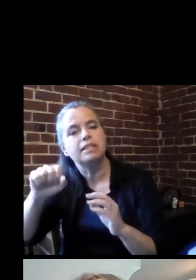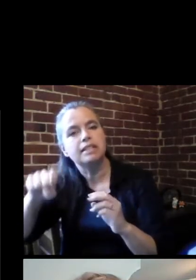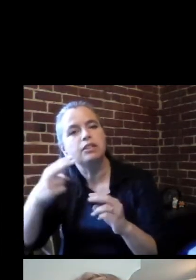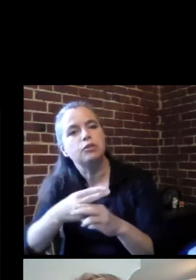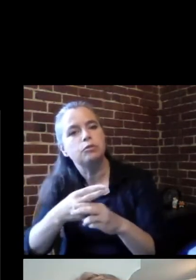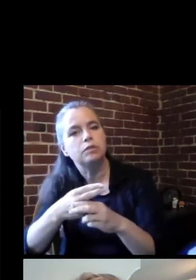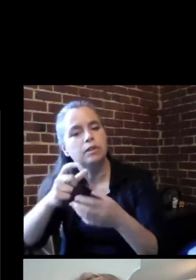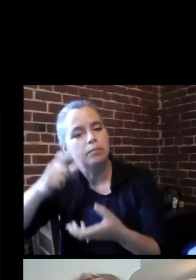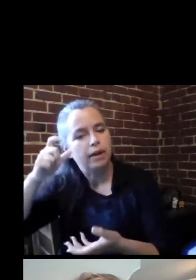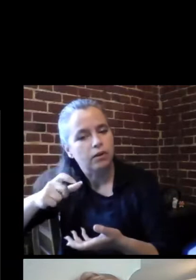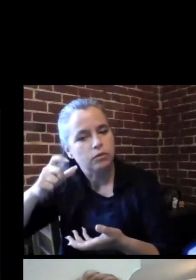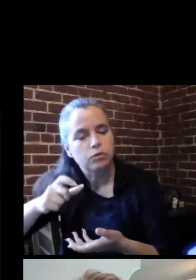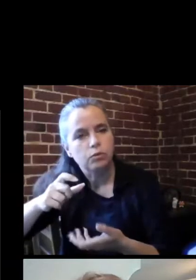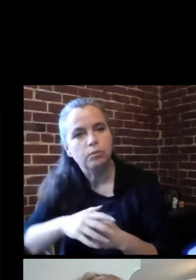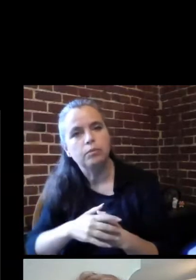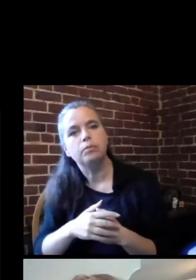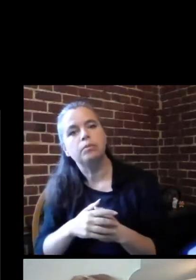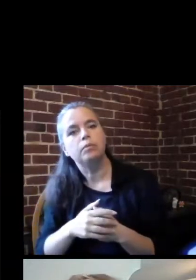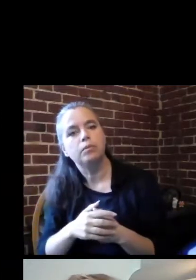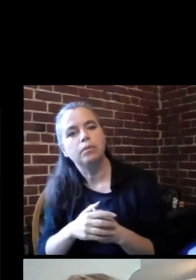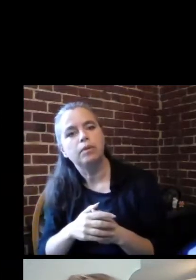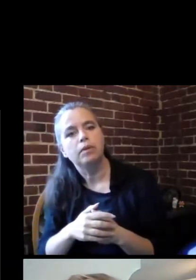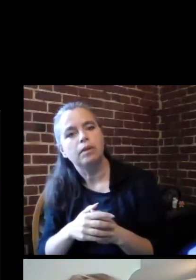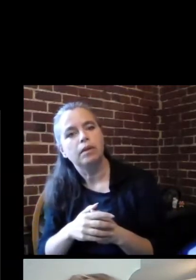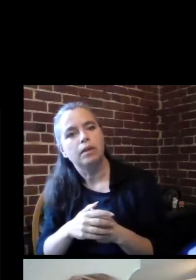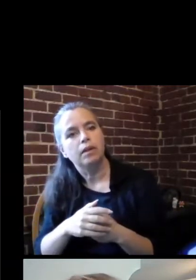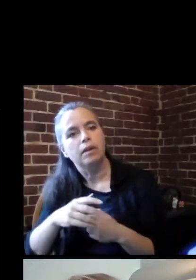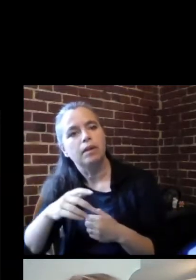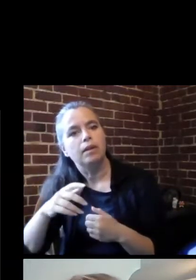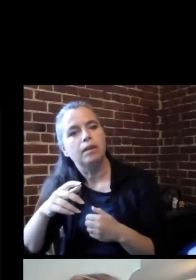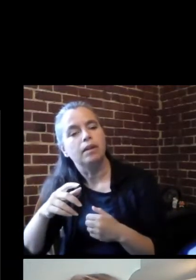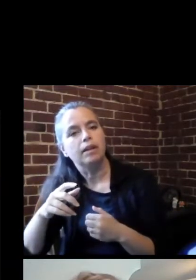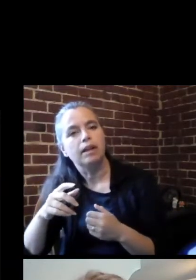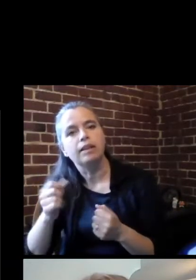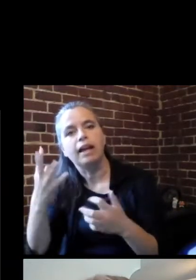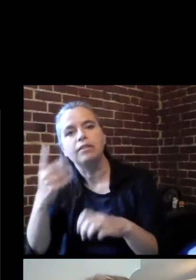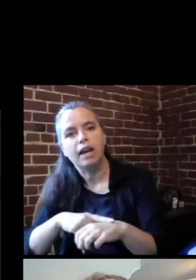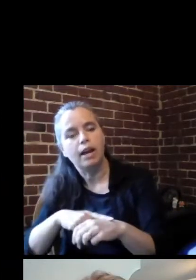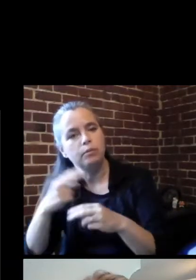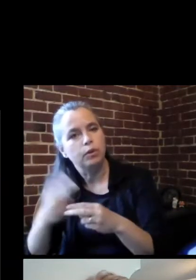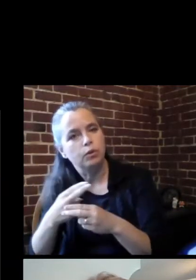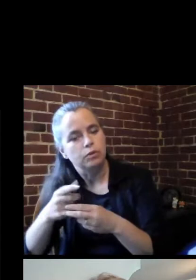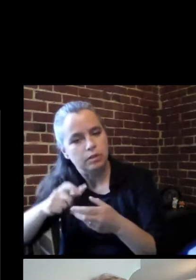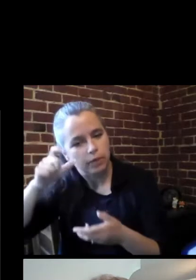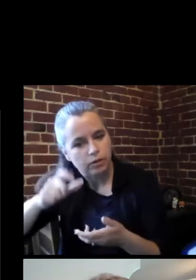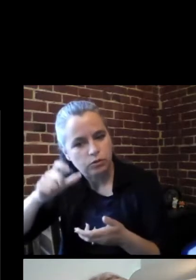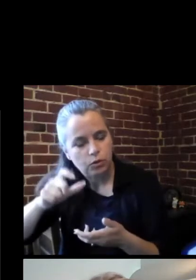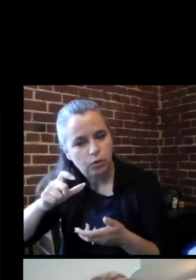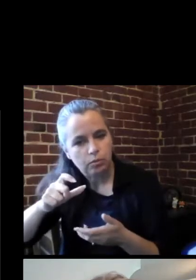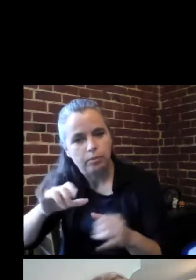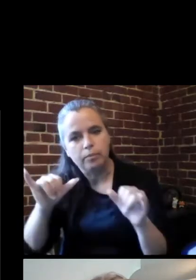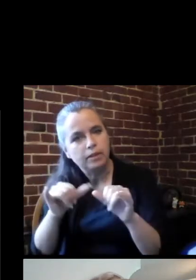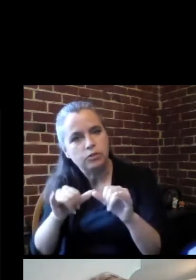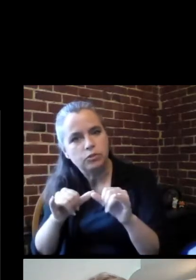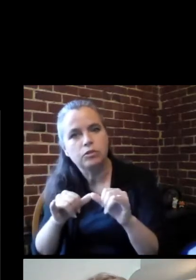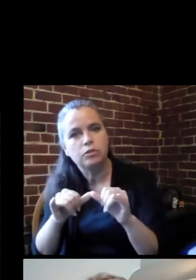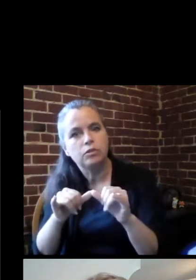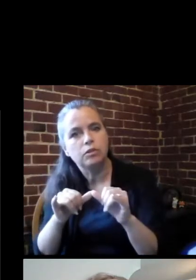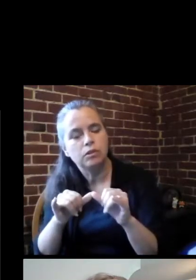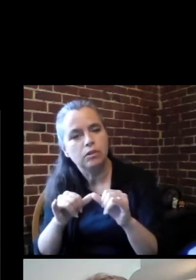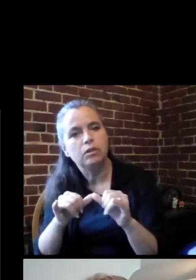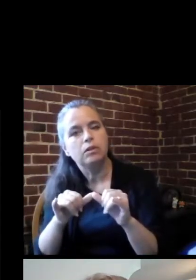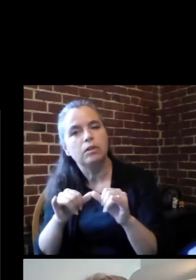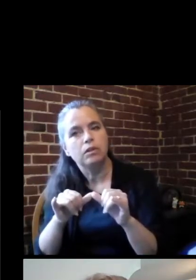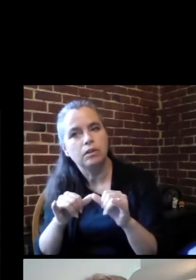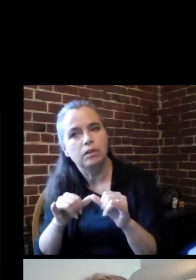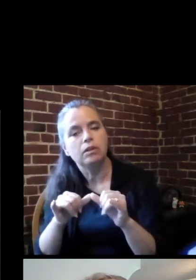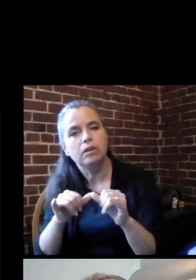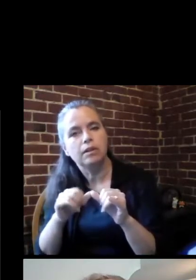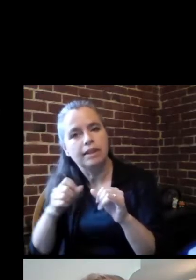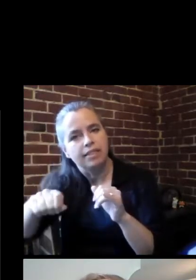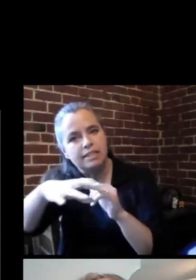Paleoethnobotanists spend a lot of time looking at these seeds under a microscope to identify them to species.